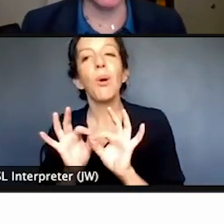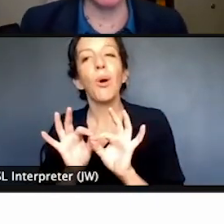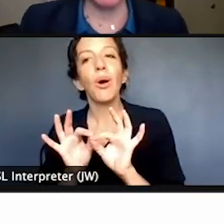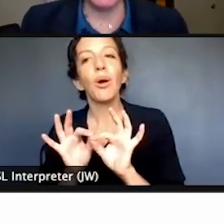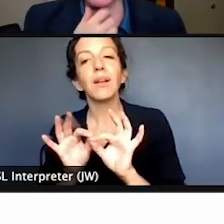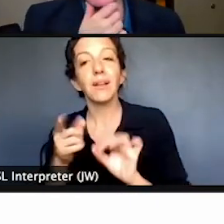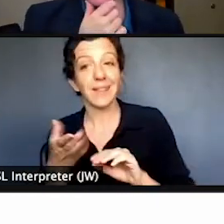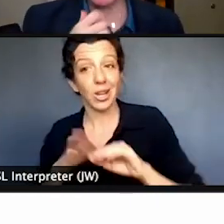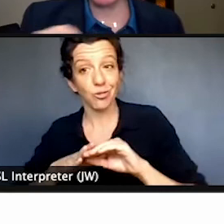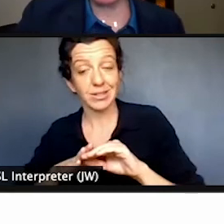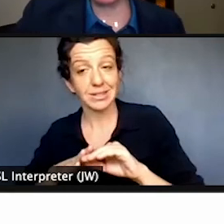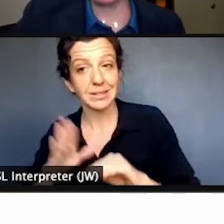from the AIDS Healthcare Foundation.